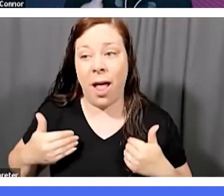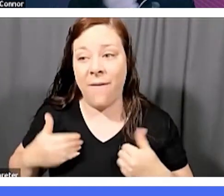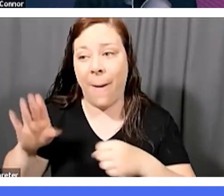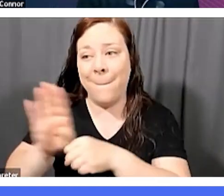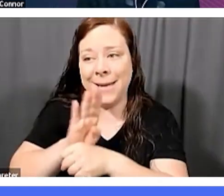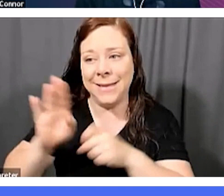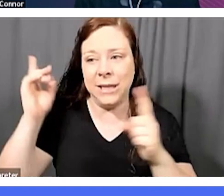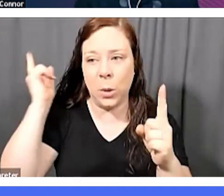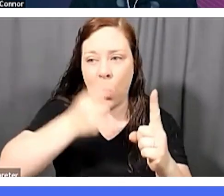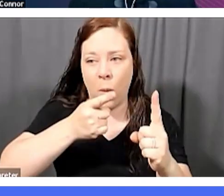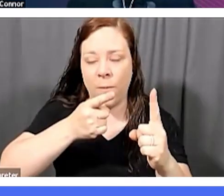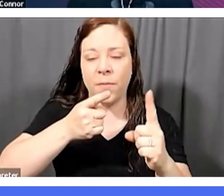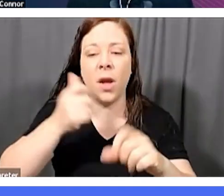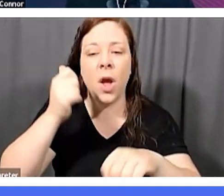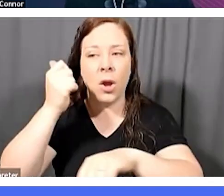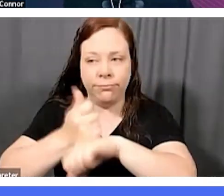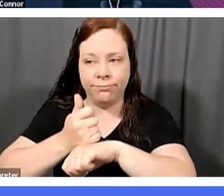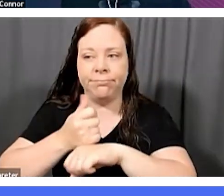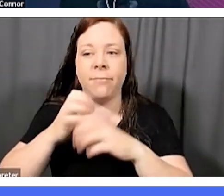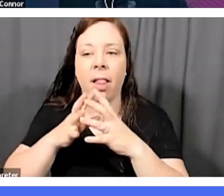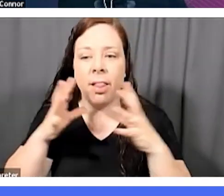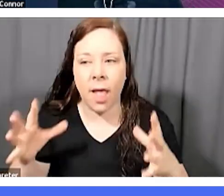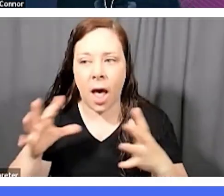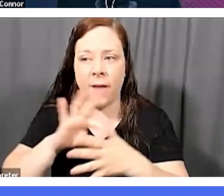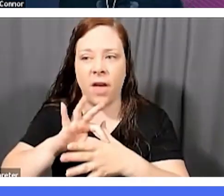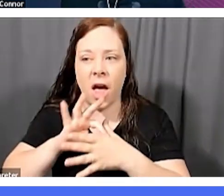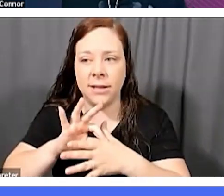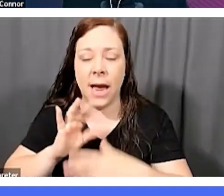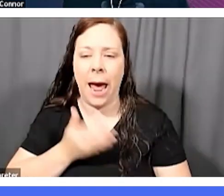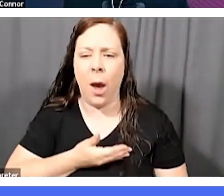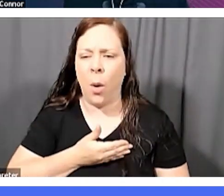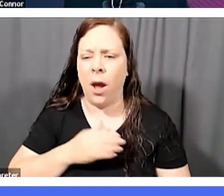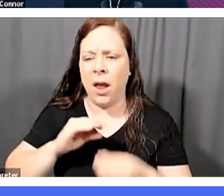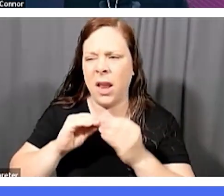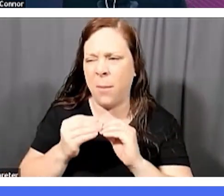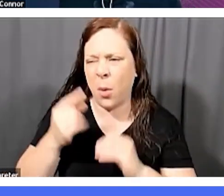and they are creating lots and lots of content. And of course our number one thing that we try to encourage these folks to do is